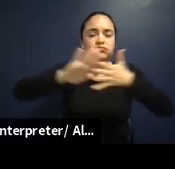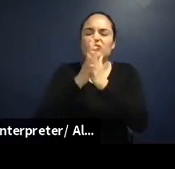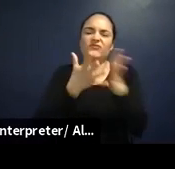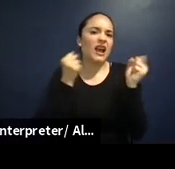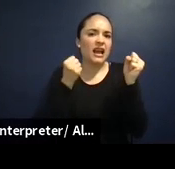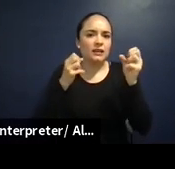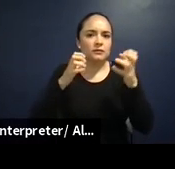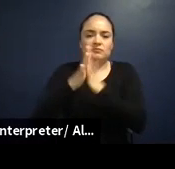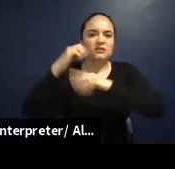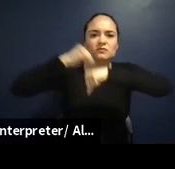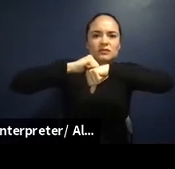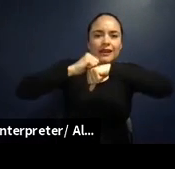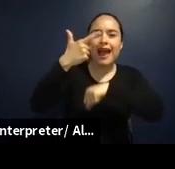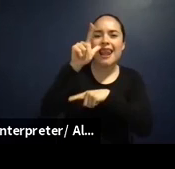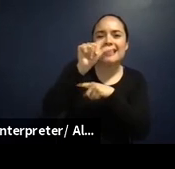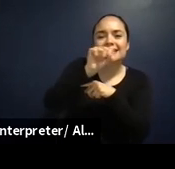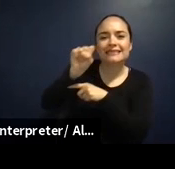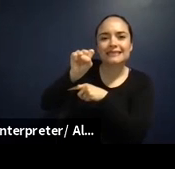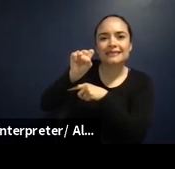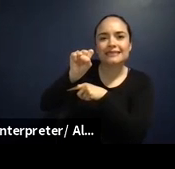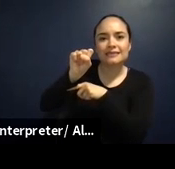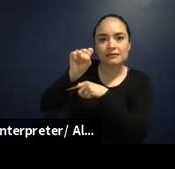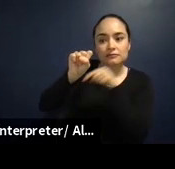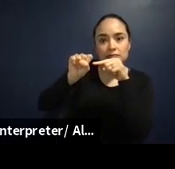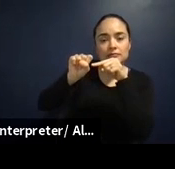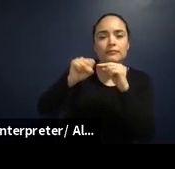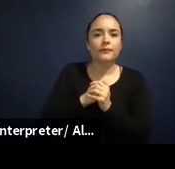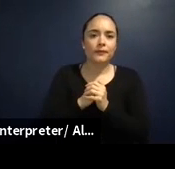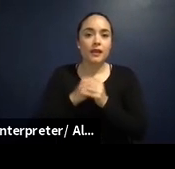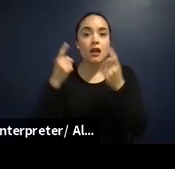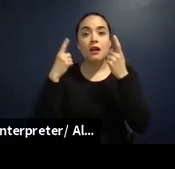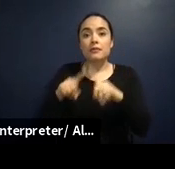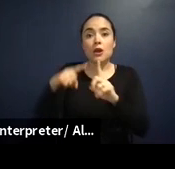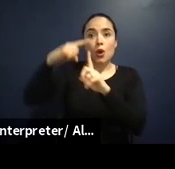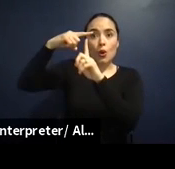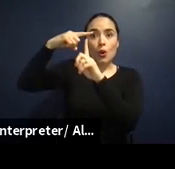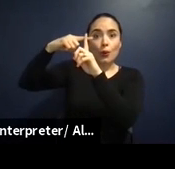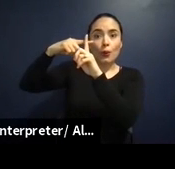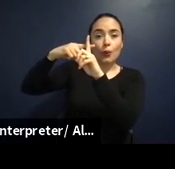what's happening there is that it quenches, or it cools, very, very quickly, and turns into a glass, so